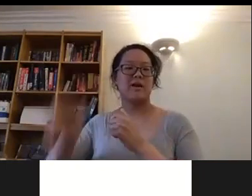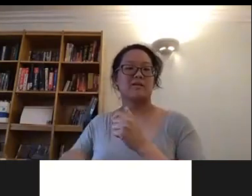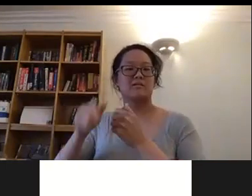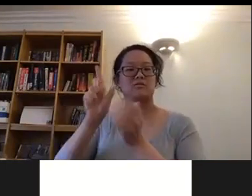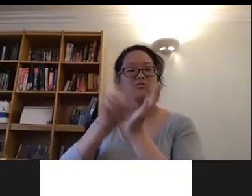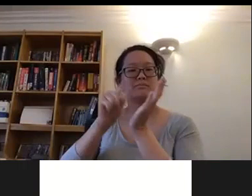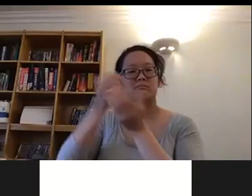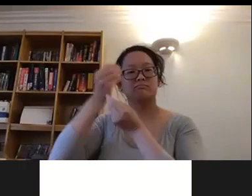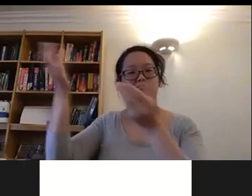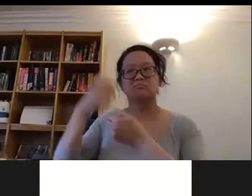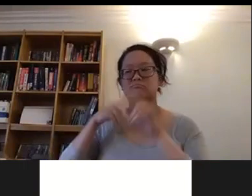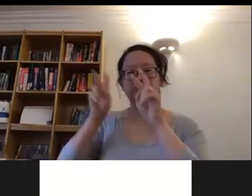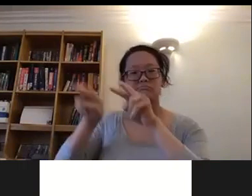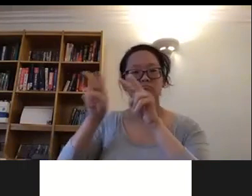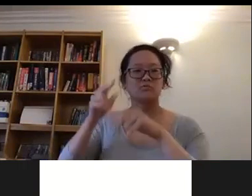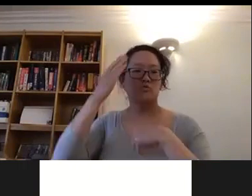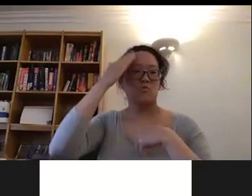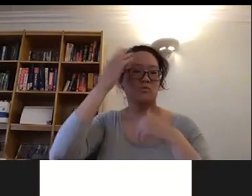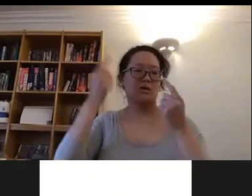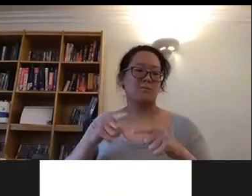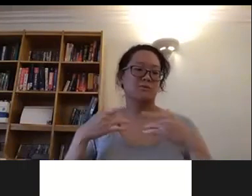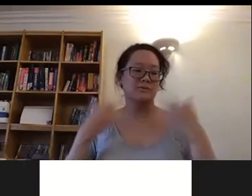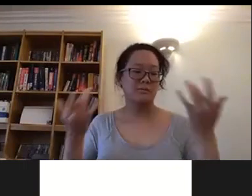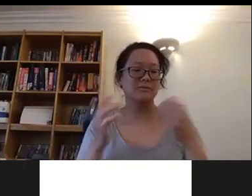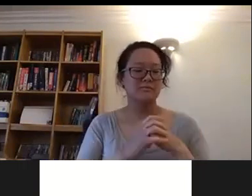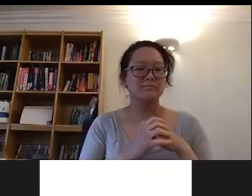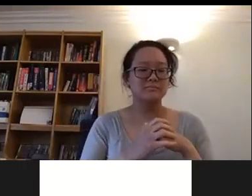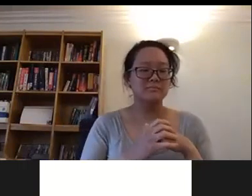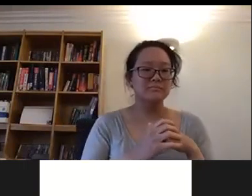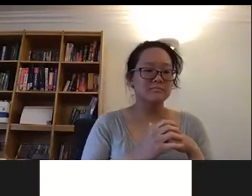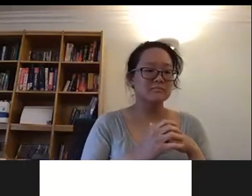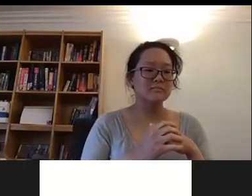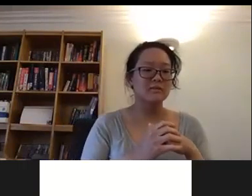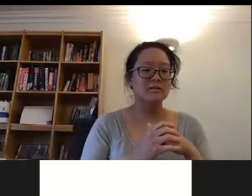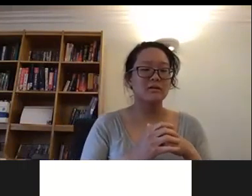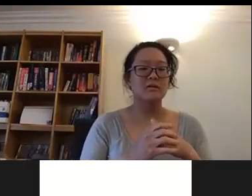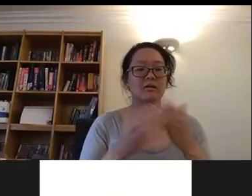my friends and family there in Italy, and the newspapers I've been looking at to keep up with what's going on there.